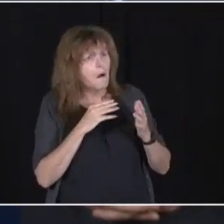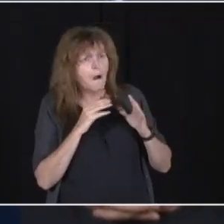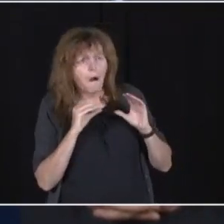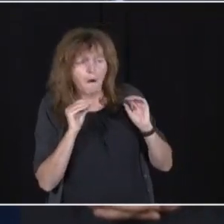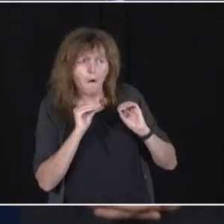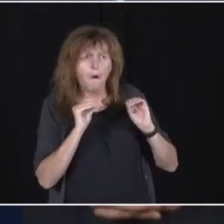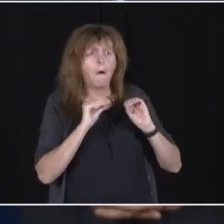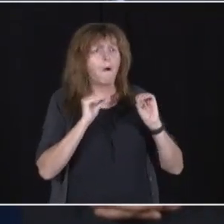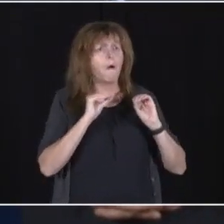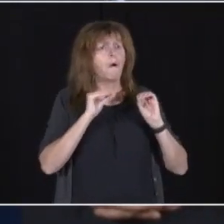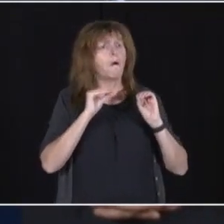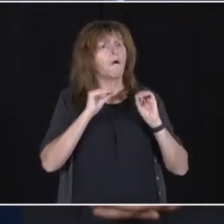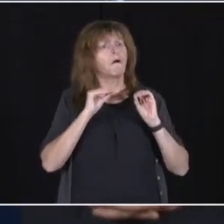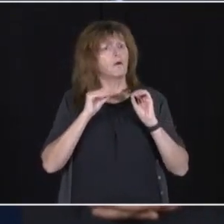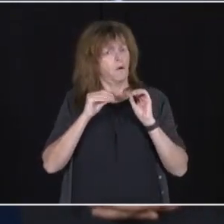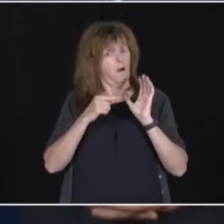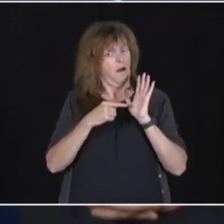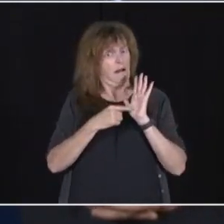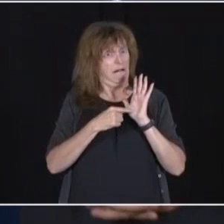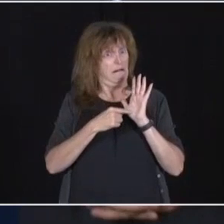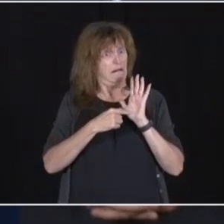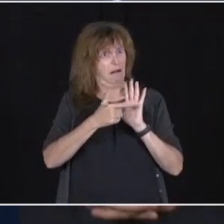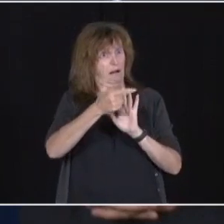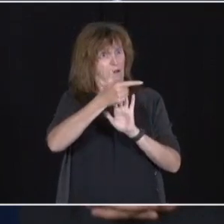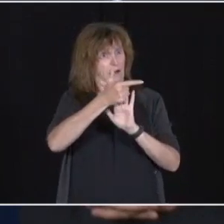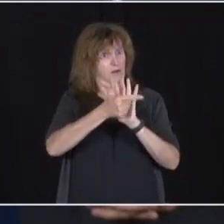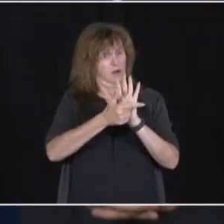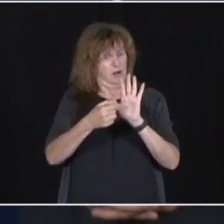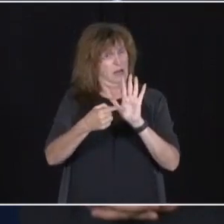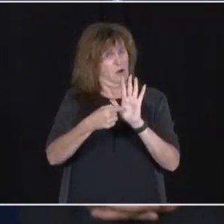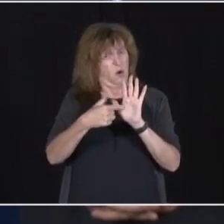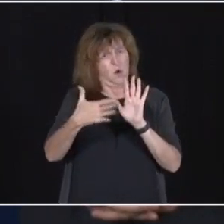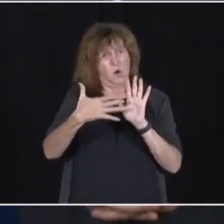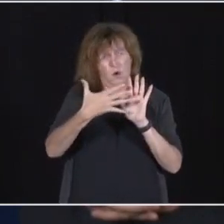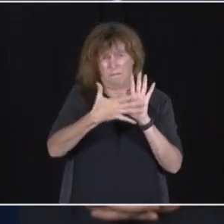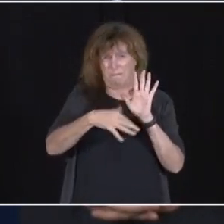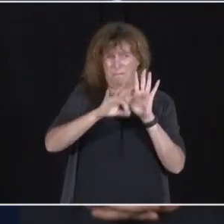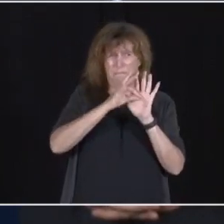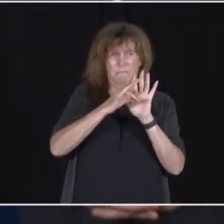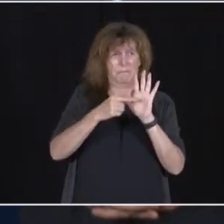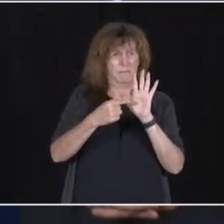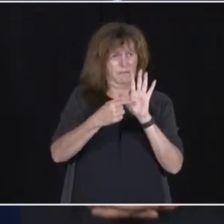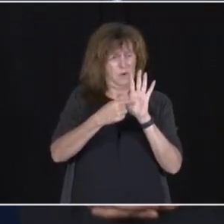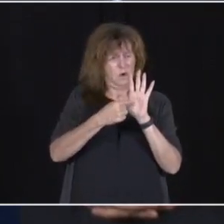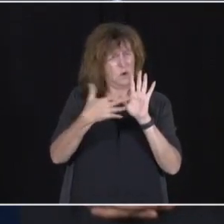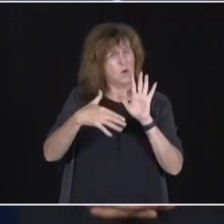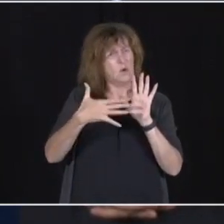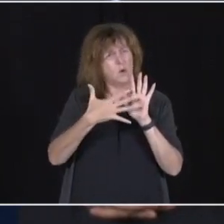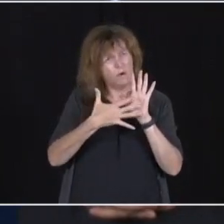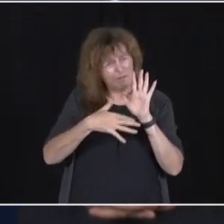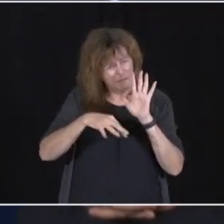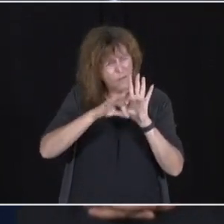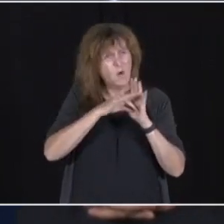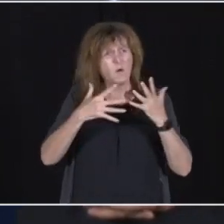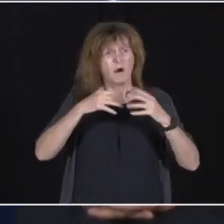Didn't mention anything to me. And this is a peach of legislation that is critical, absolutely critical to protect the health and well-being of the people